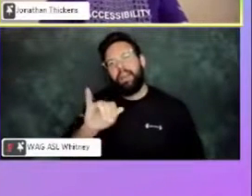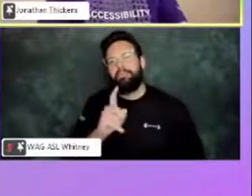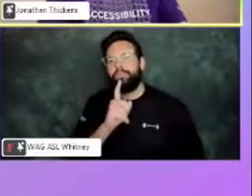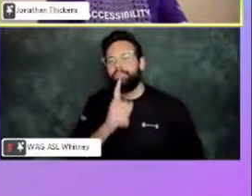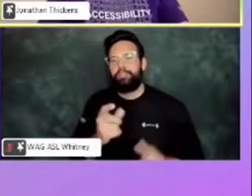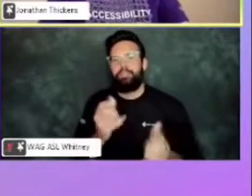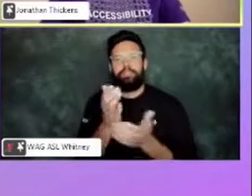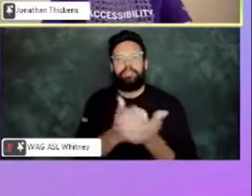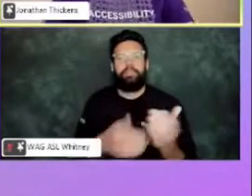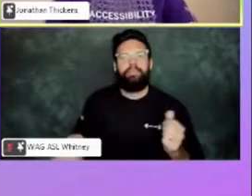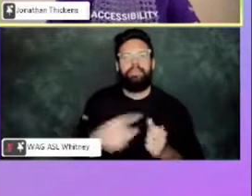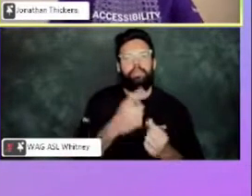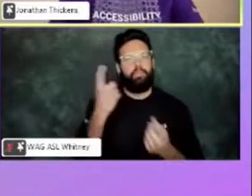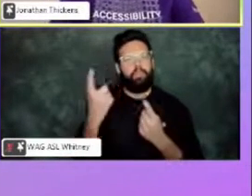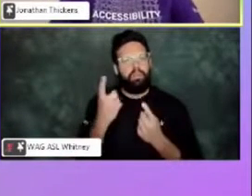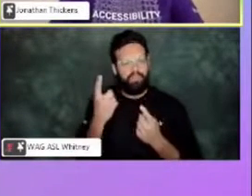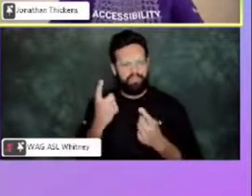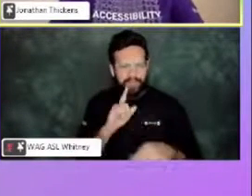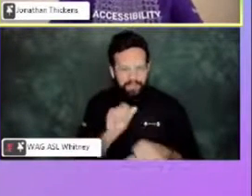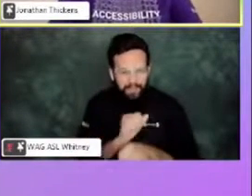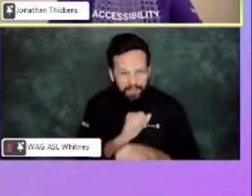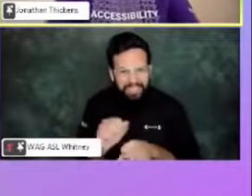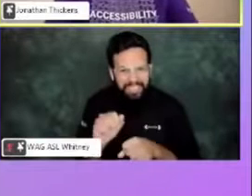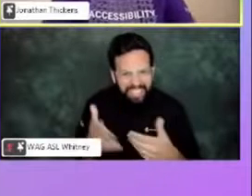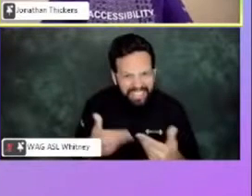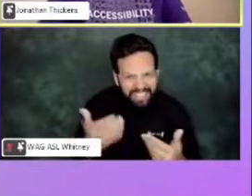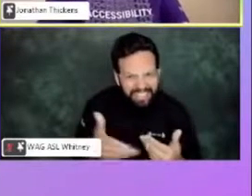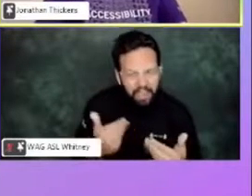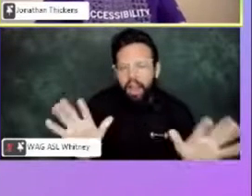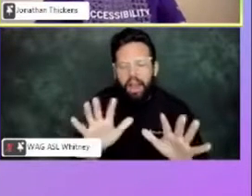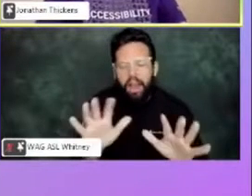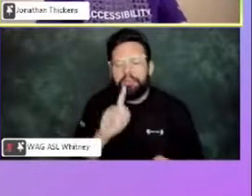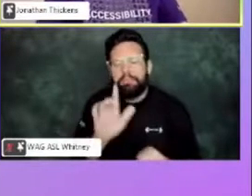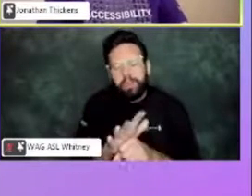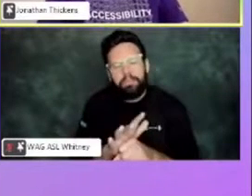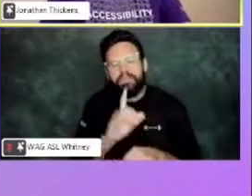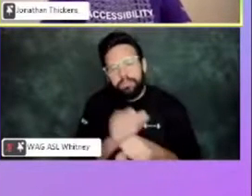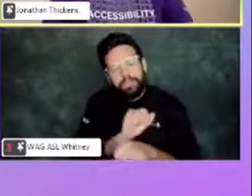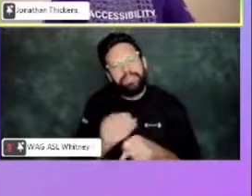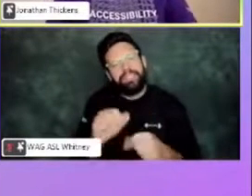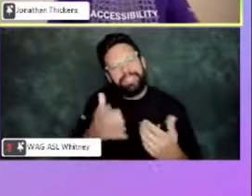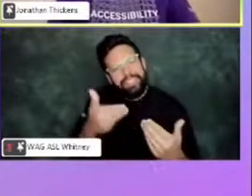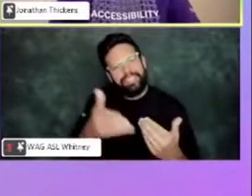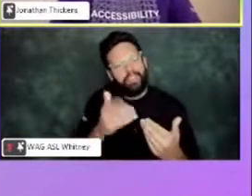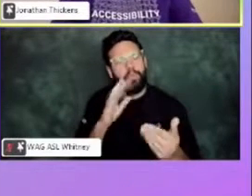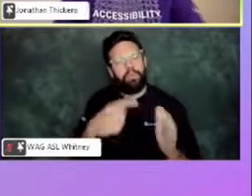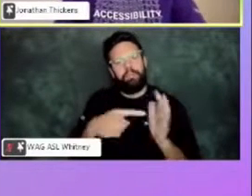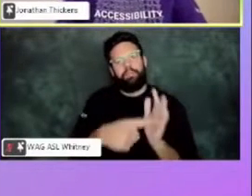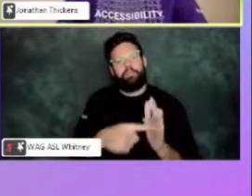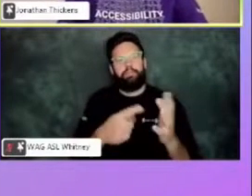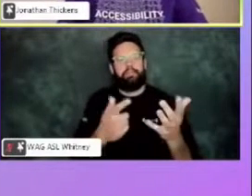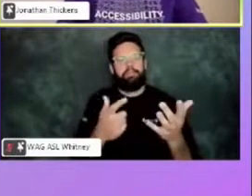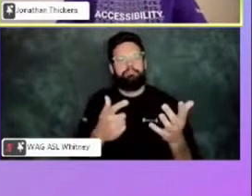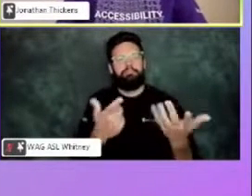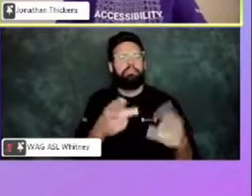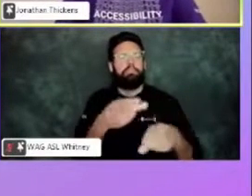can really be that quick and easy, and I promise you, it is. Here's a recorded demo showing exactly how quickly it can be done.